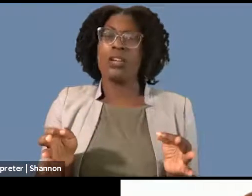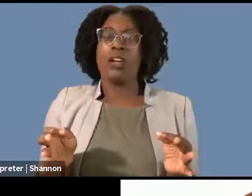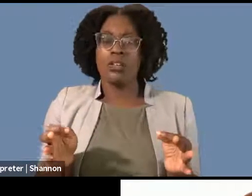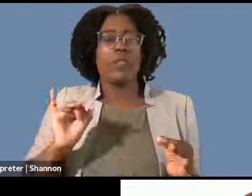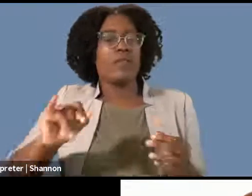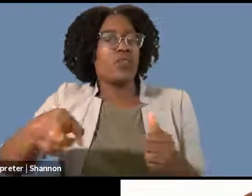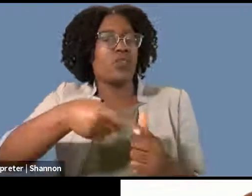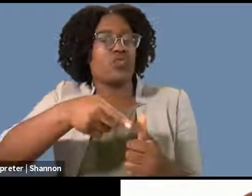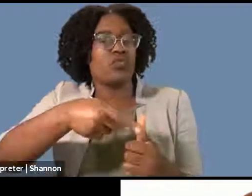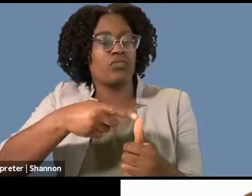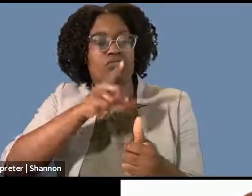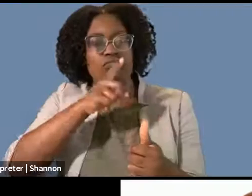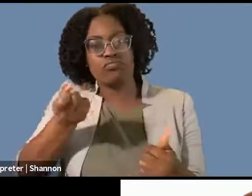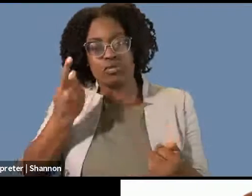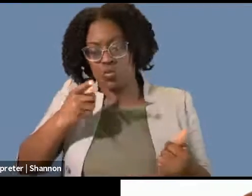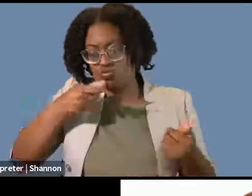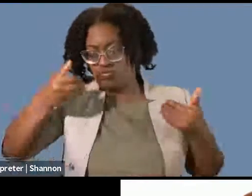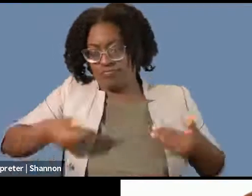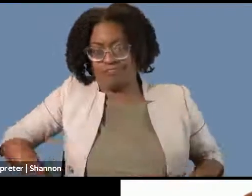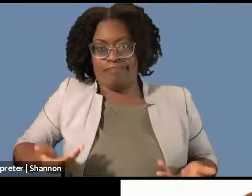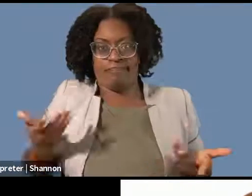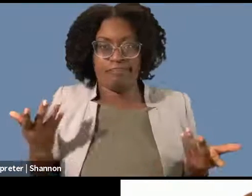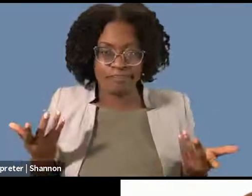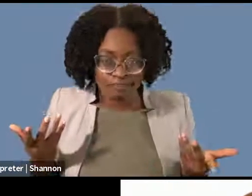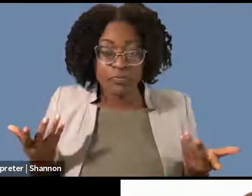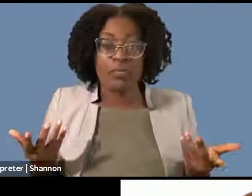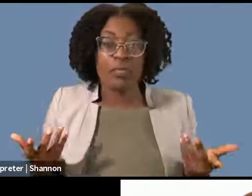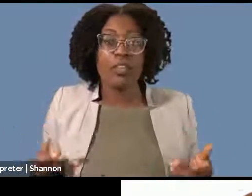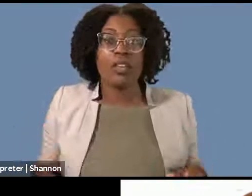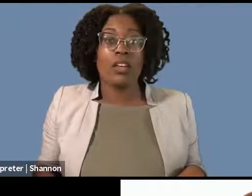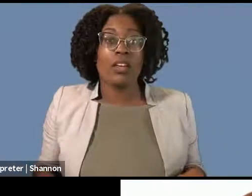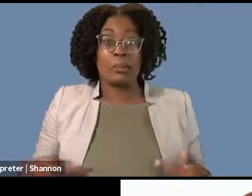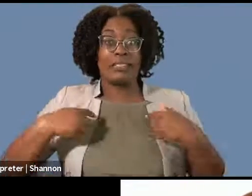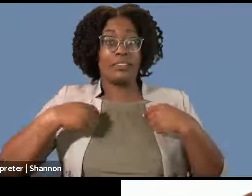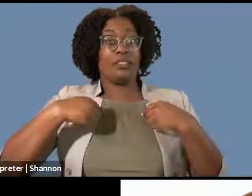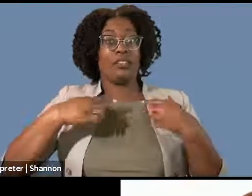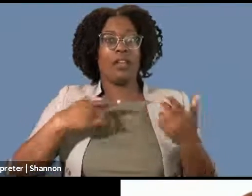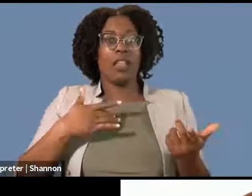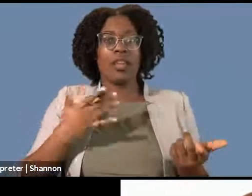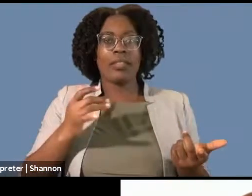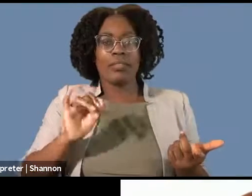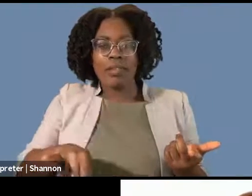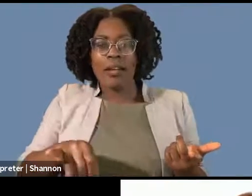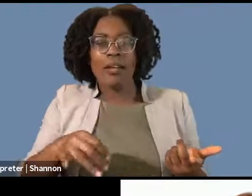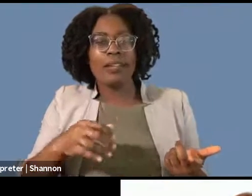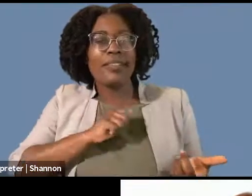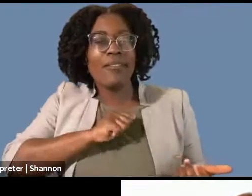it meant having confidence and self-acceptance and empathy for myself. I really emphasize the